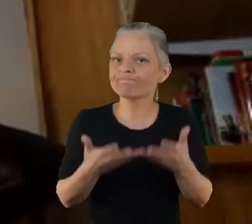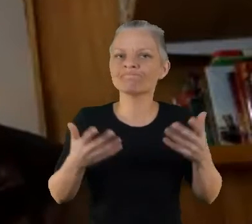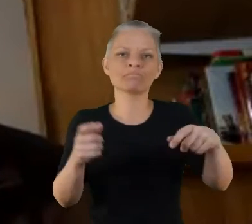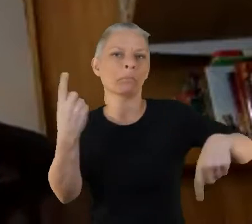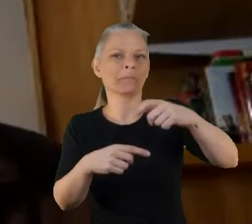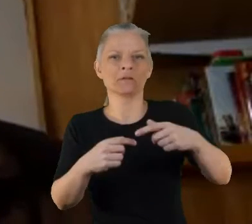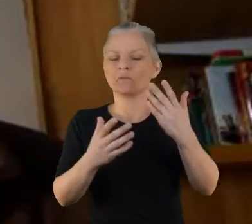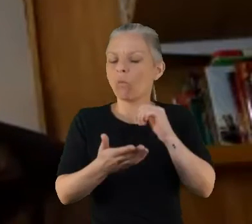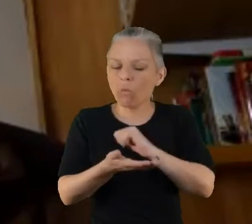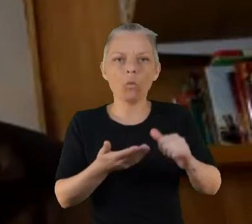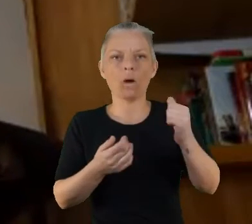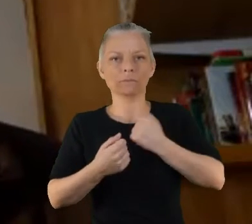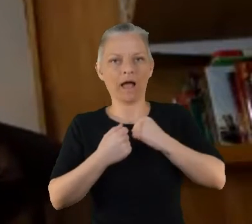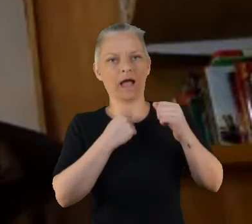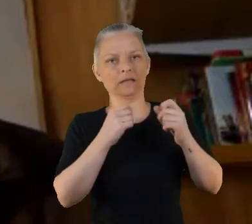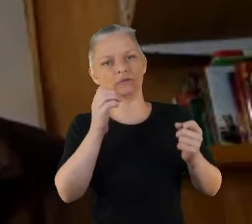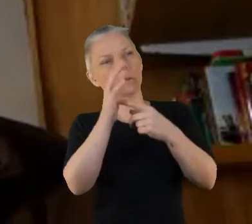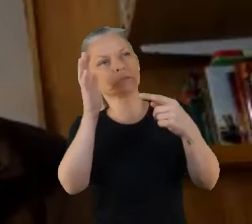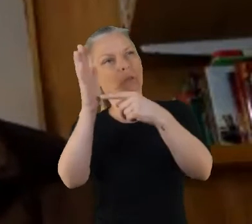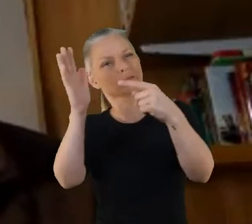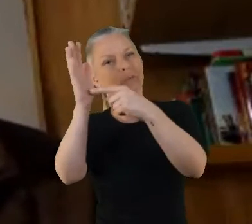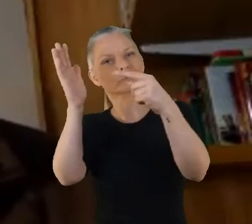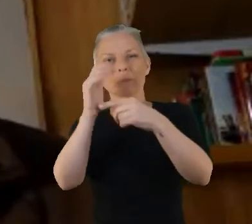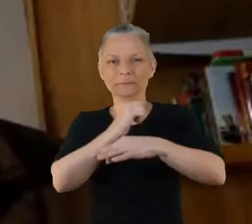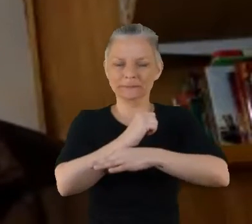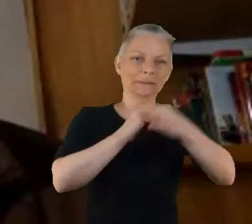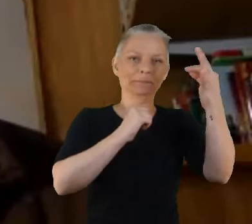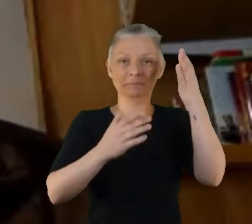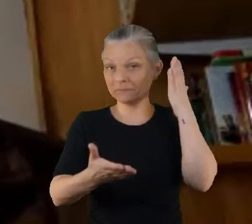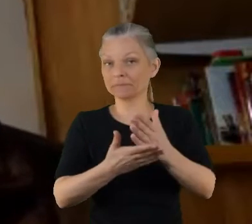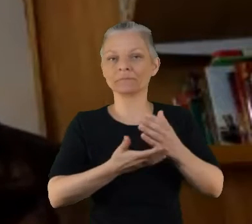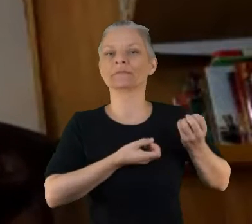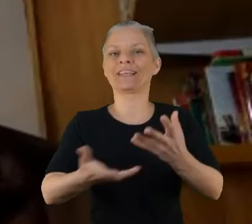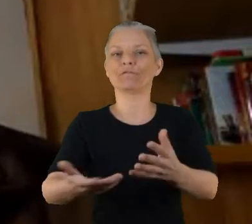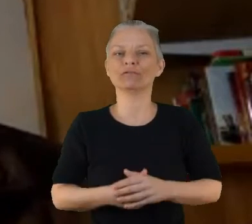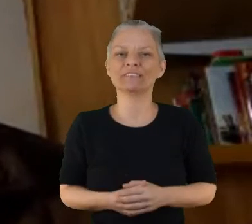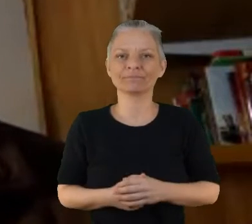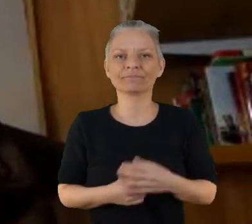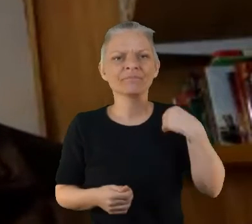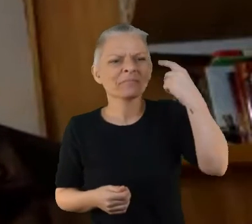so…. And also something maybe like a subtle group icebreaker. Again that encourages participation